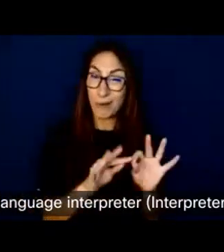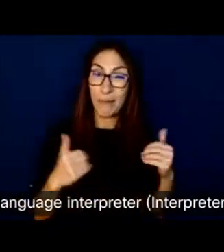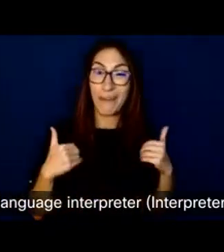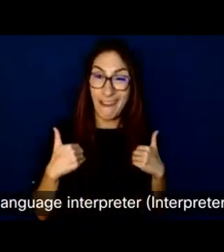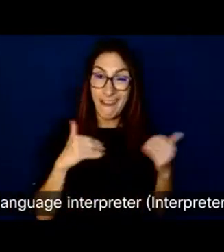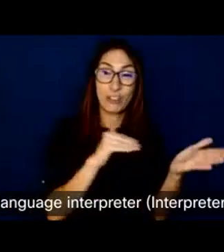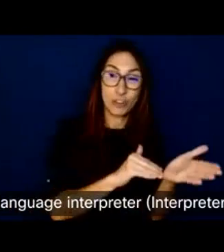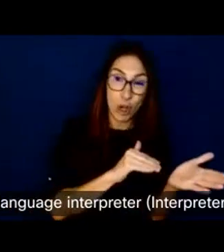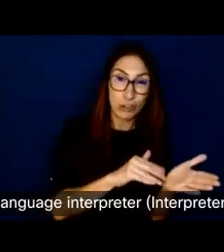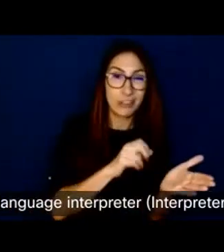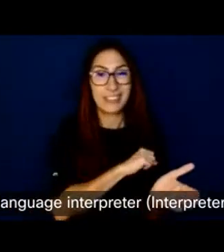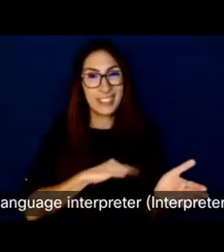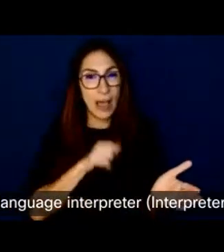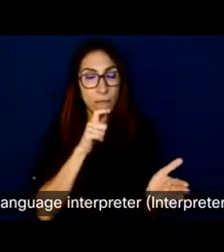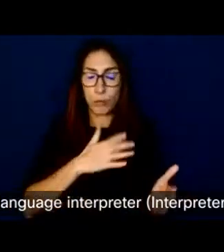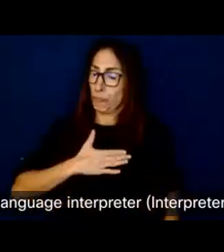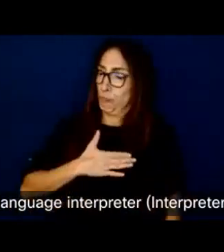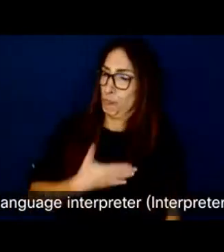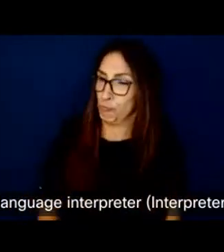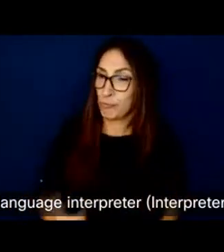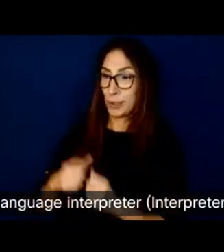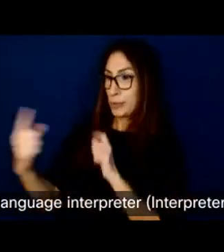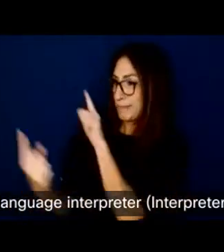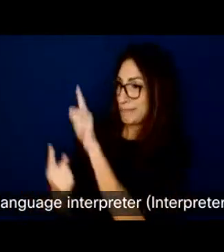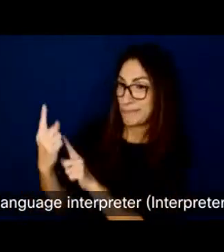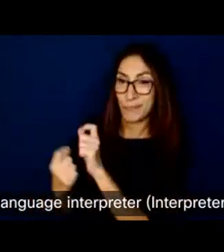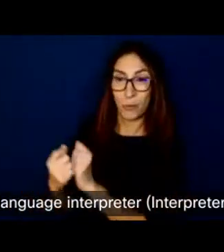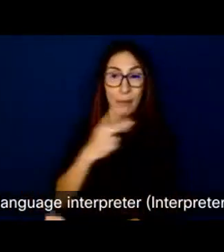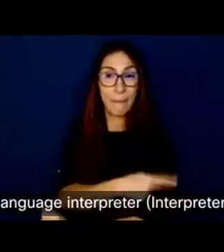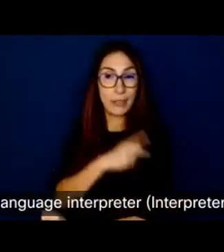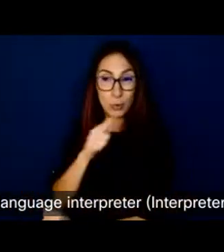clinicians who are also starting to become more versed in the